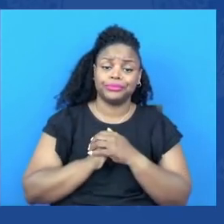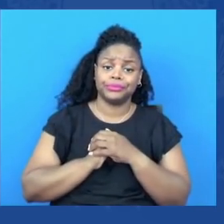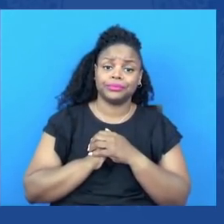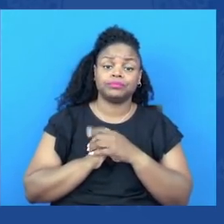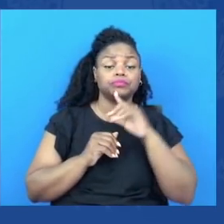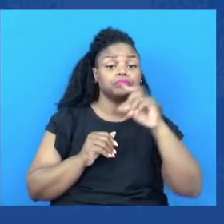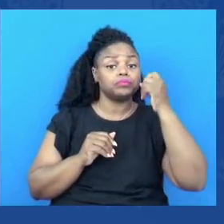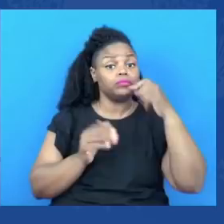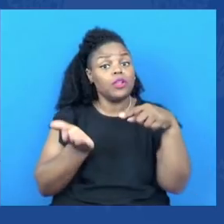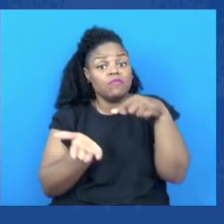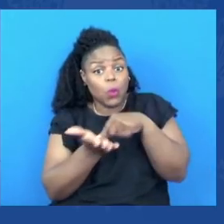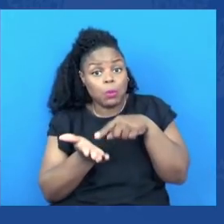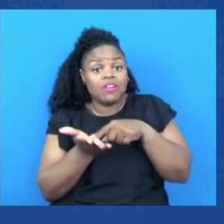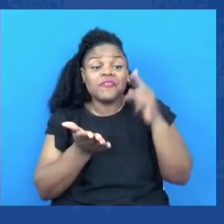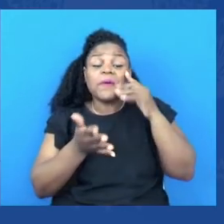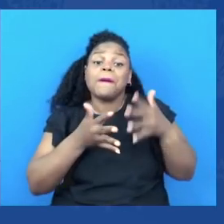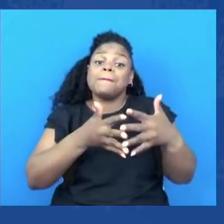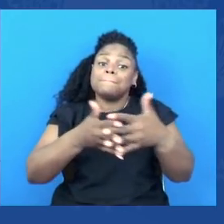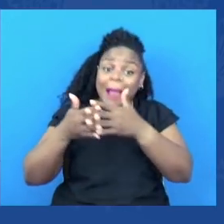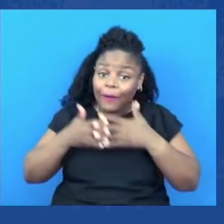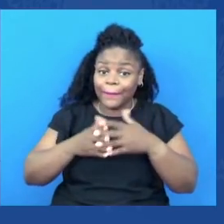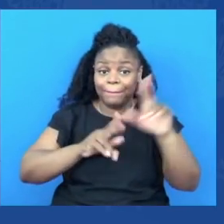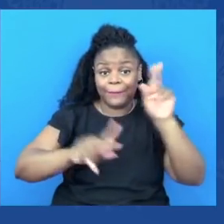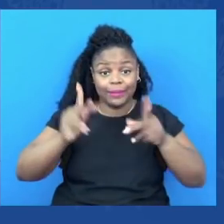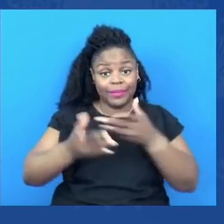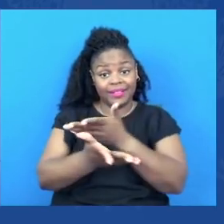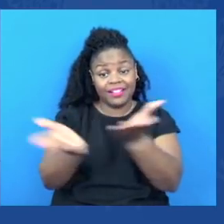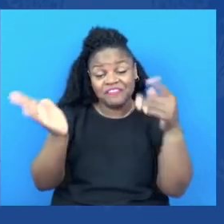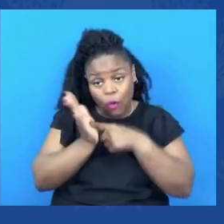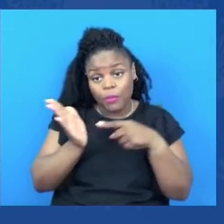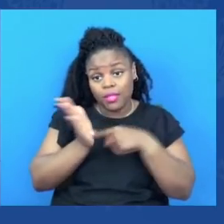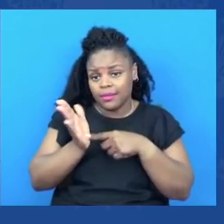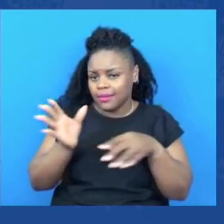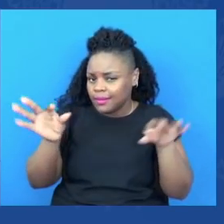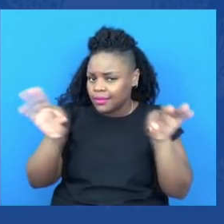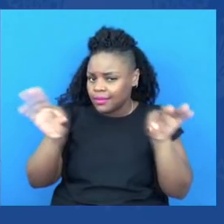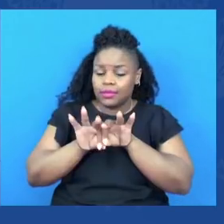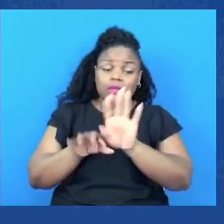And, by the way, if there was a significant amount that's invested in it